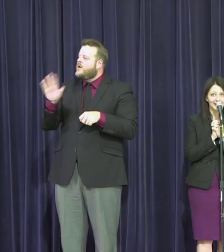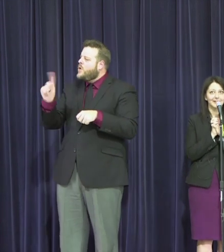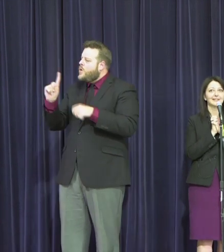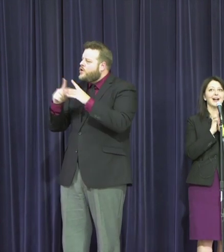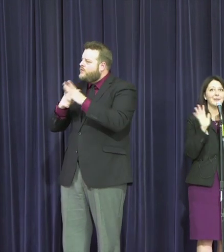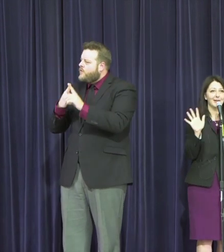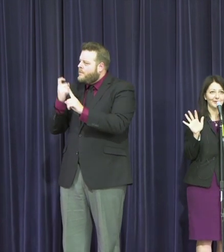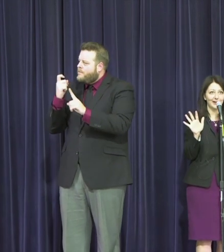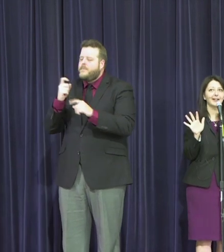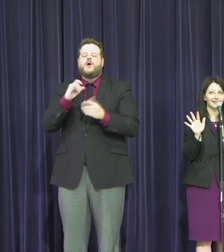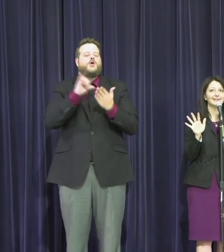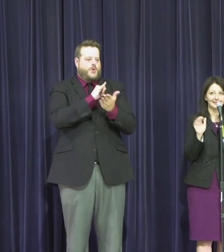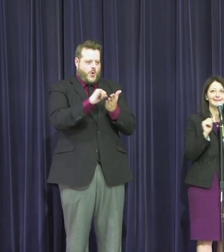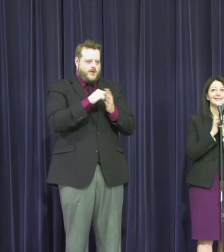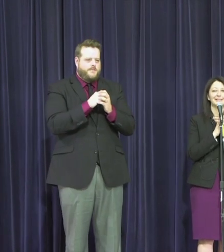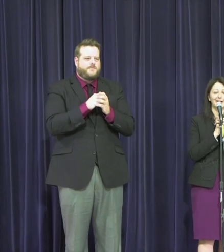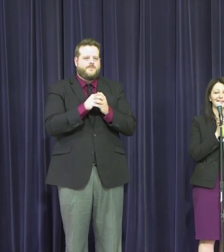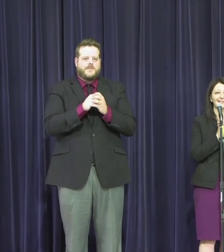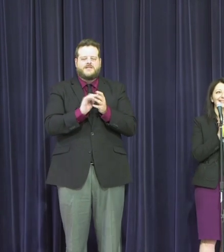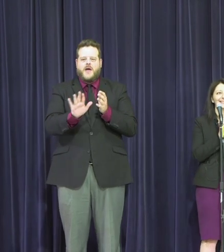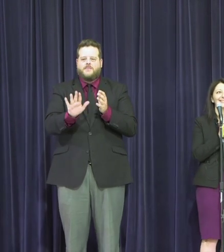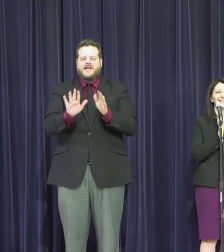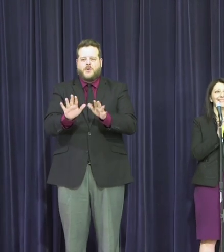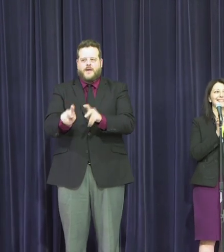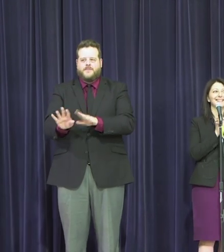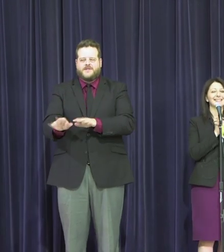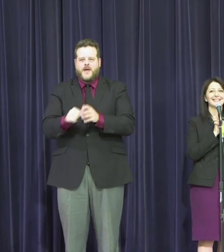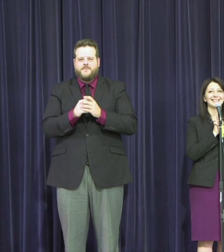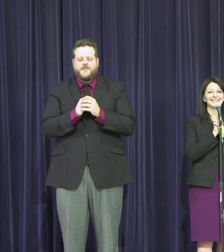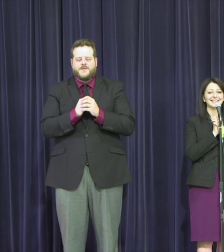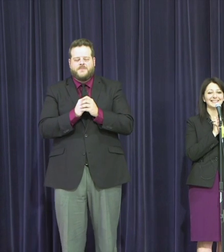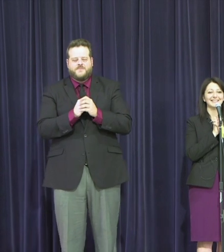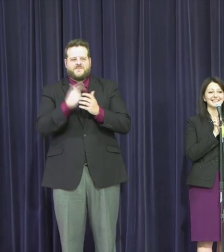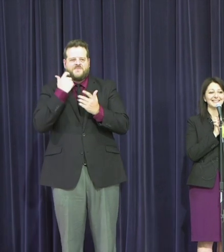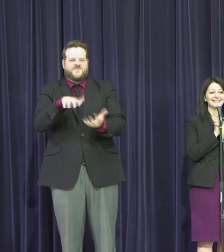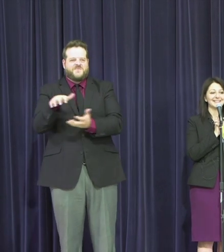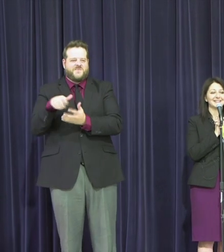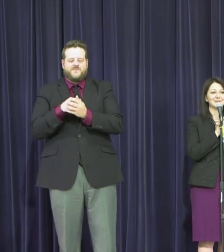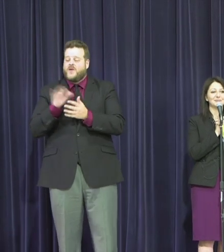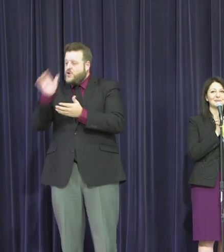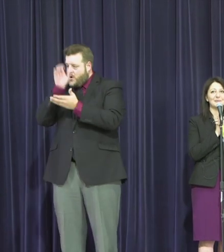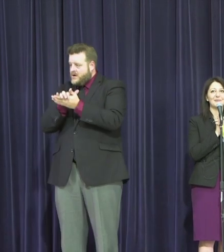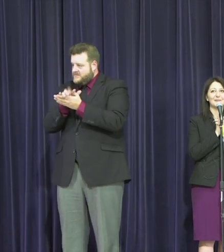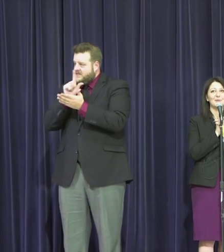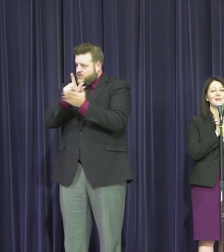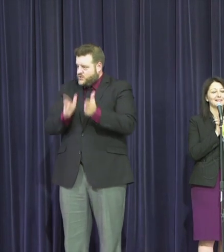New York. Its ok. And your husband is an attorney? You mentioned?